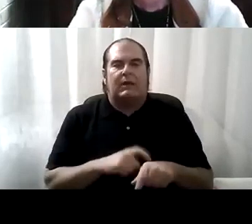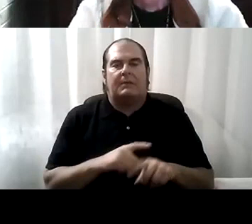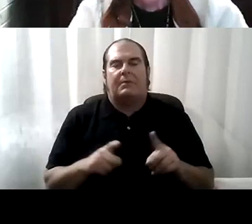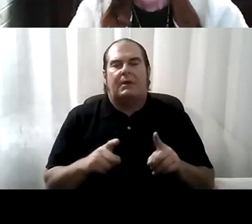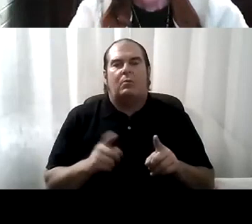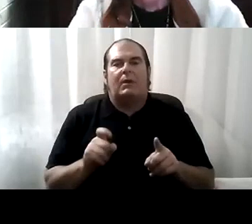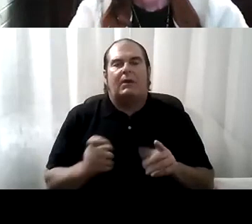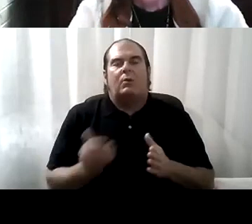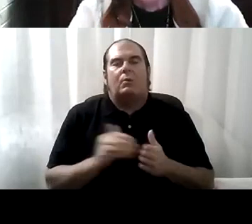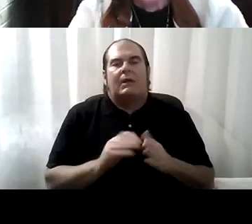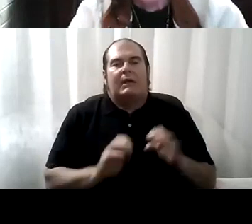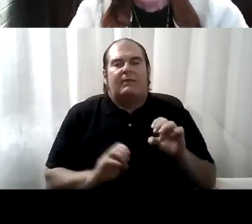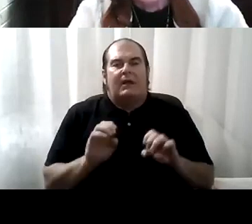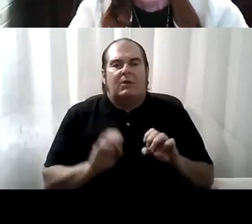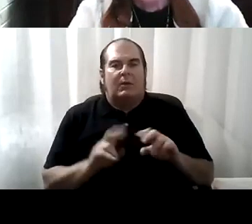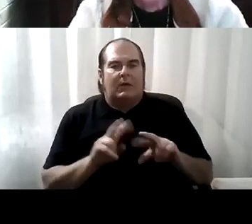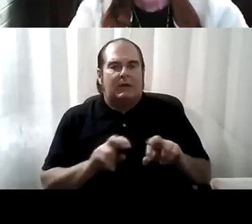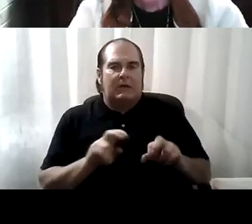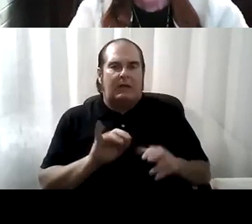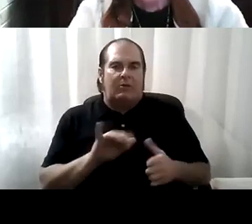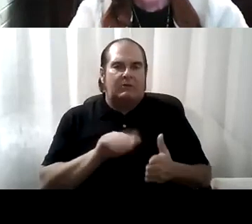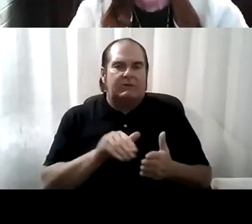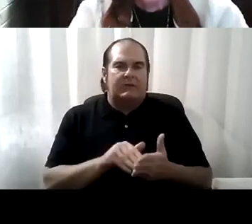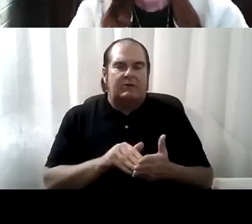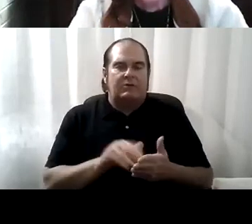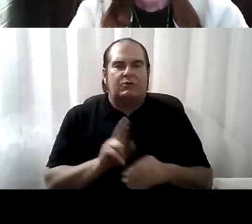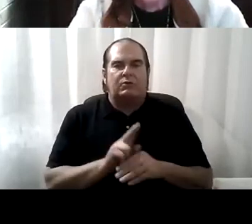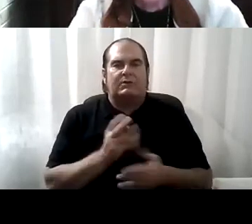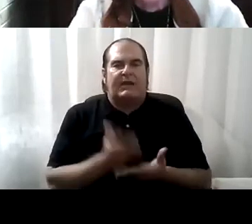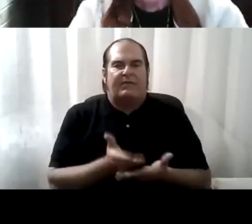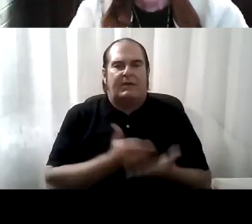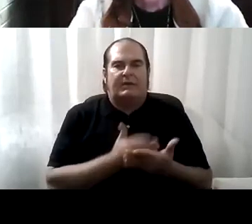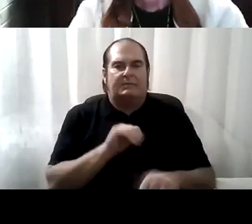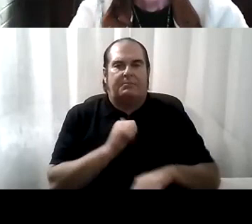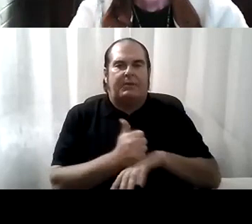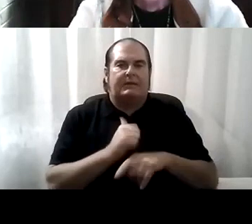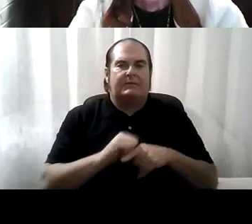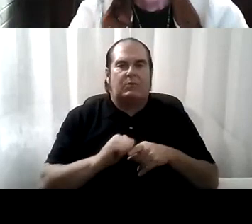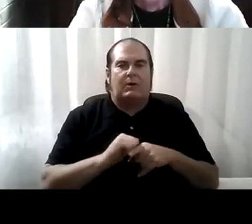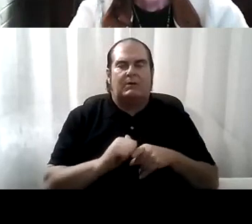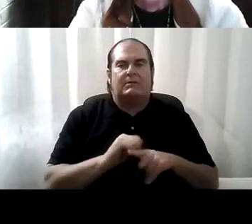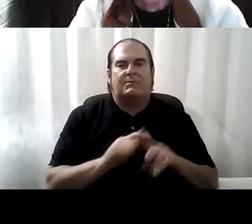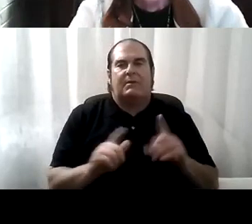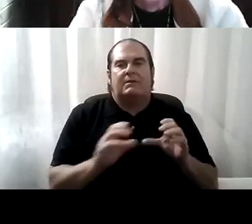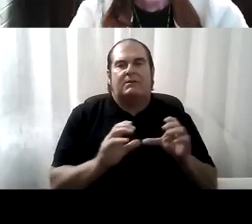those, you know, centers have used evidence based practice, but the certification process